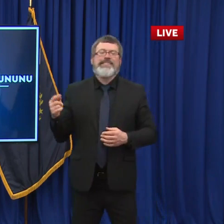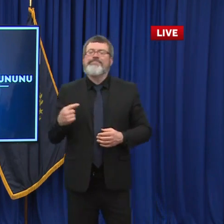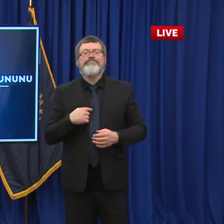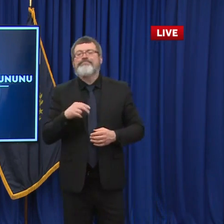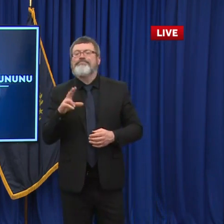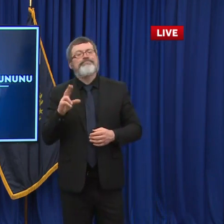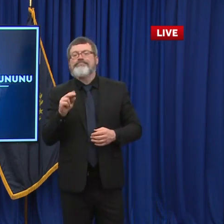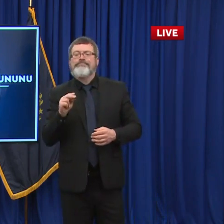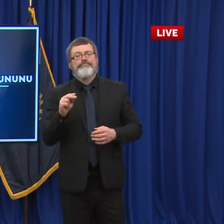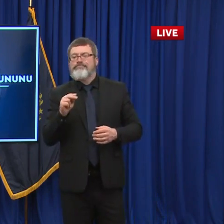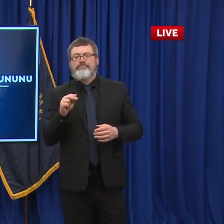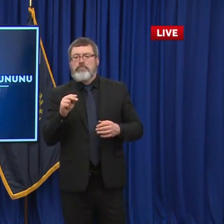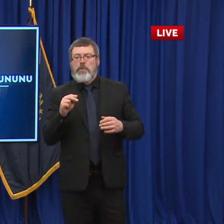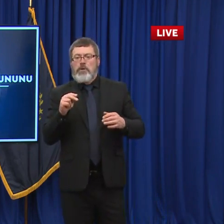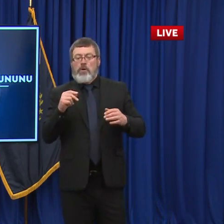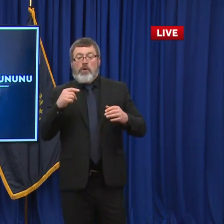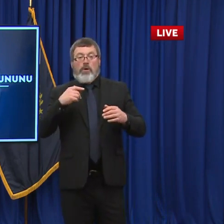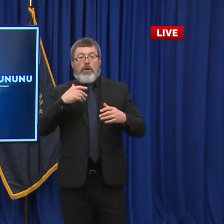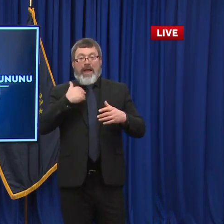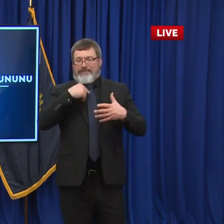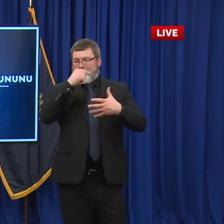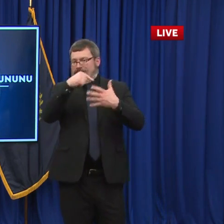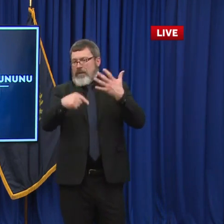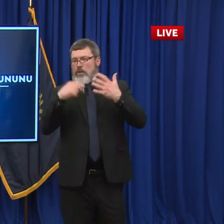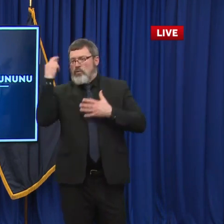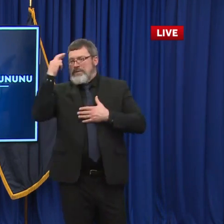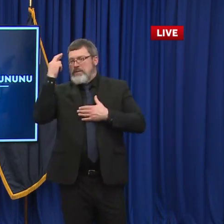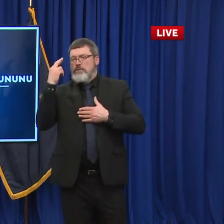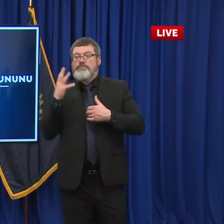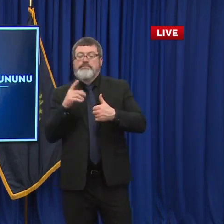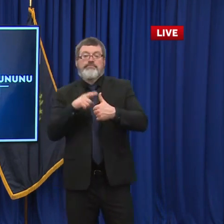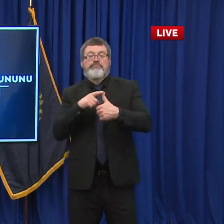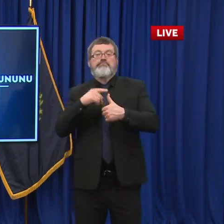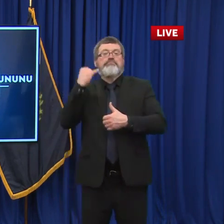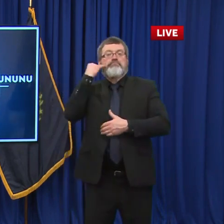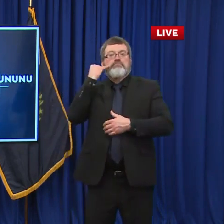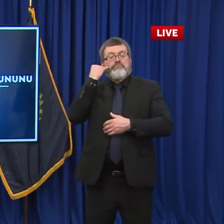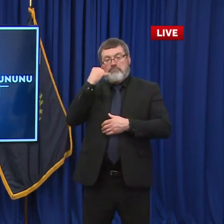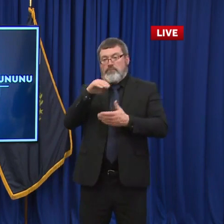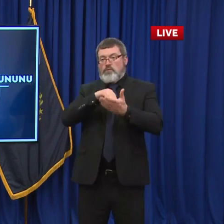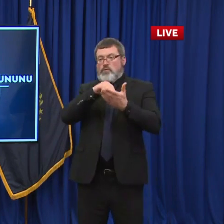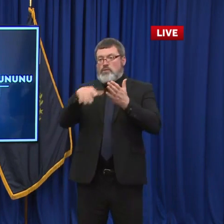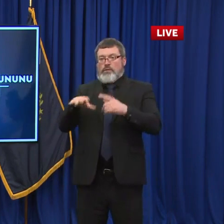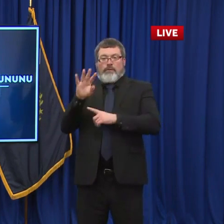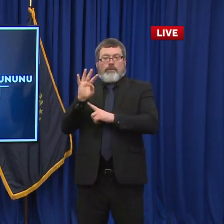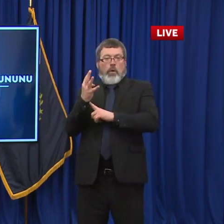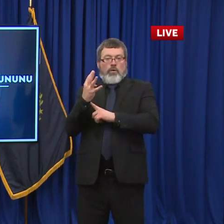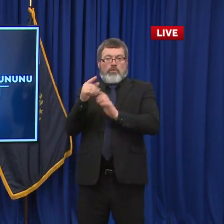IF HE GOT INTO A JAM, WE COULD GO THAT ROUTE.